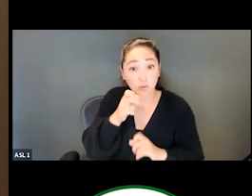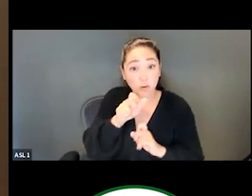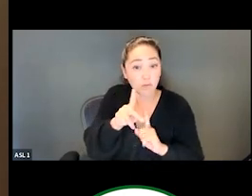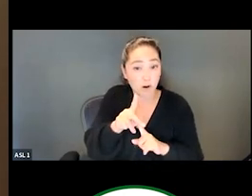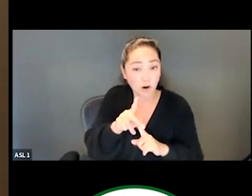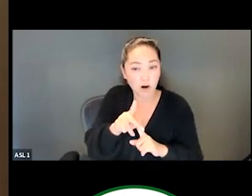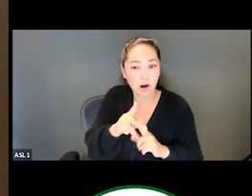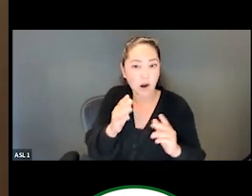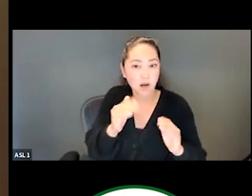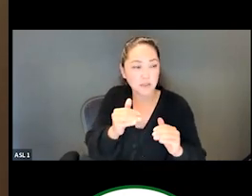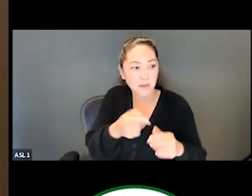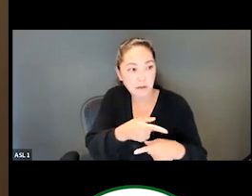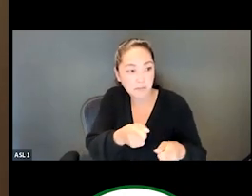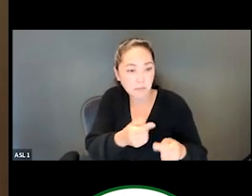and It's your stock.